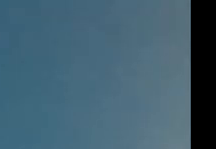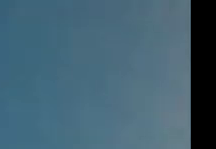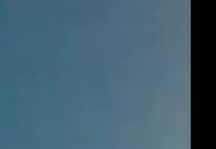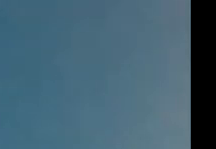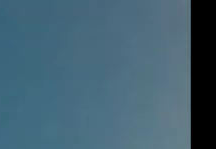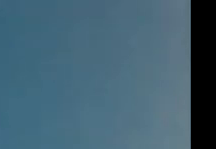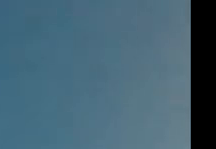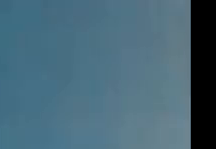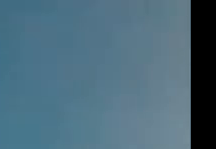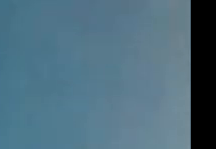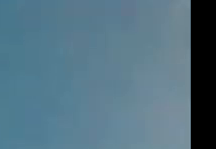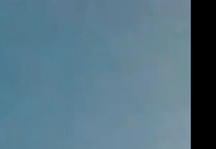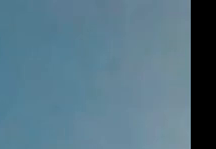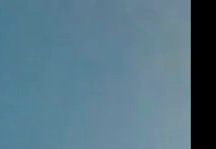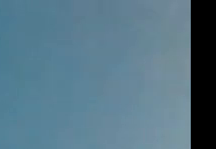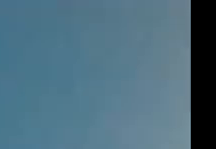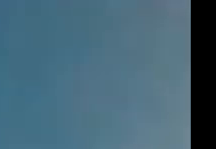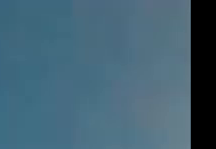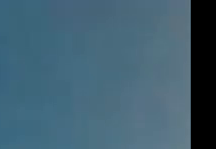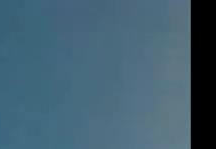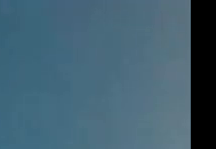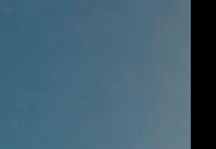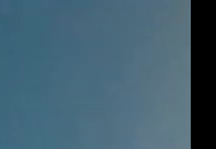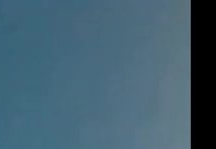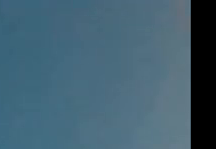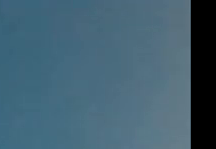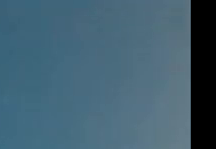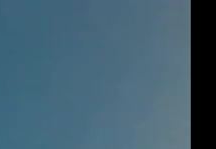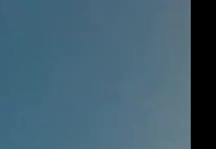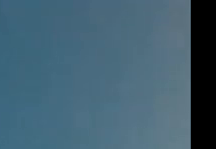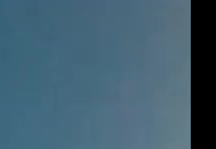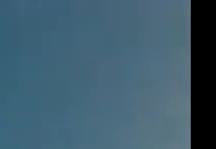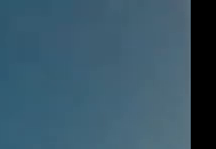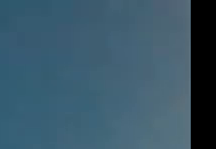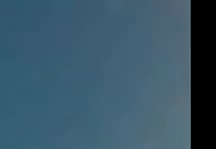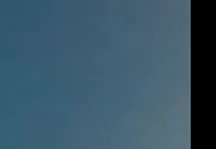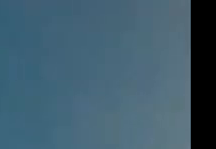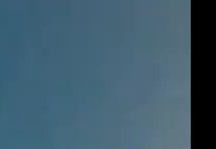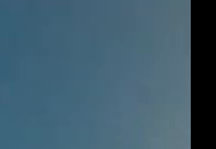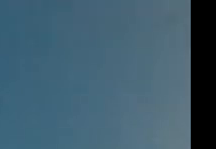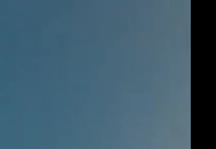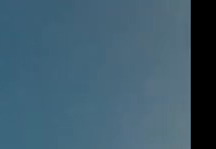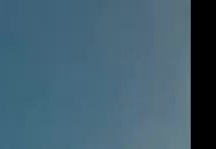"I'm going to get you scheduled immediately with someone else. "Could you give me a moment to do that?"